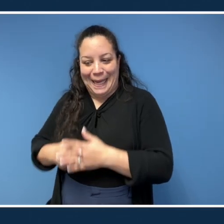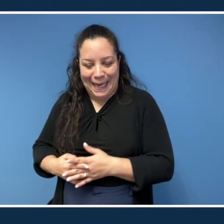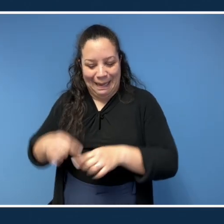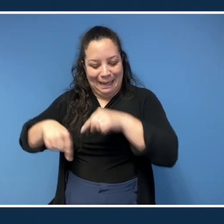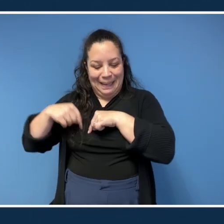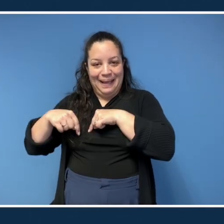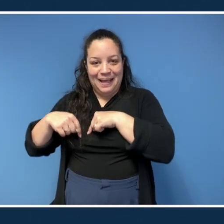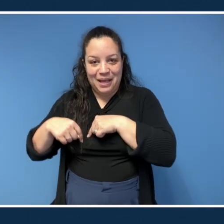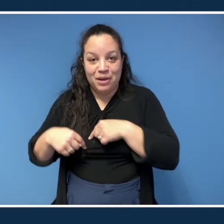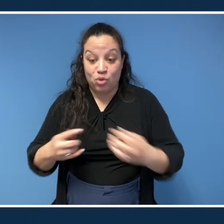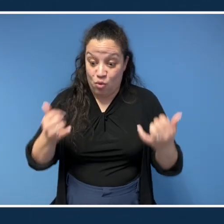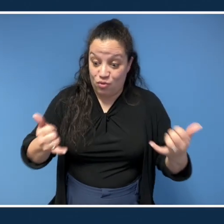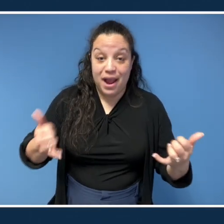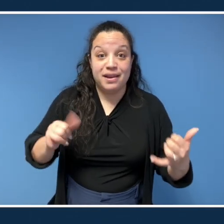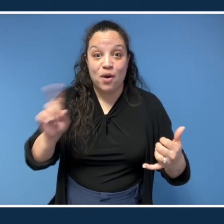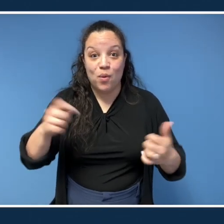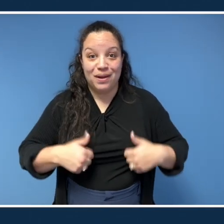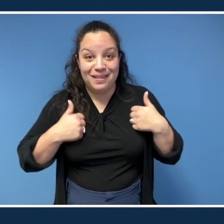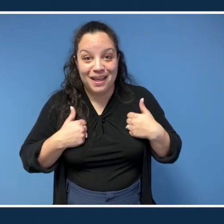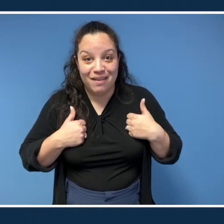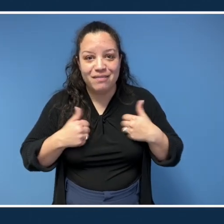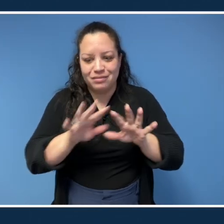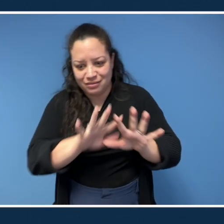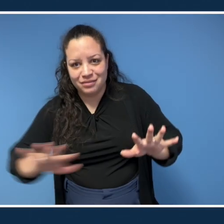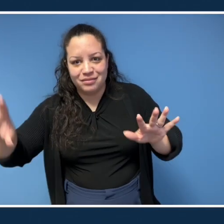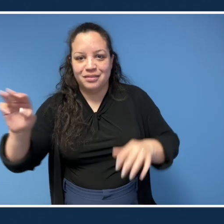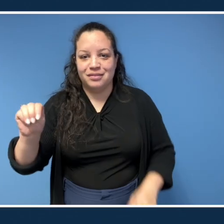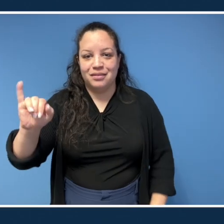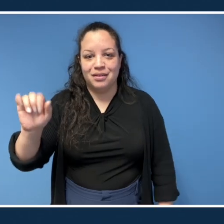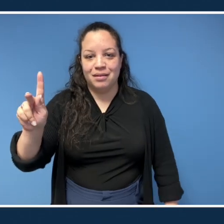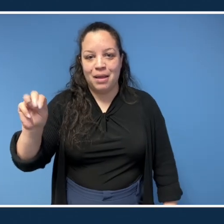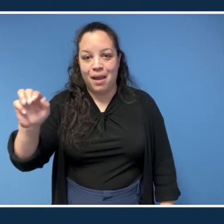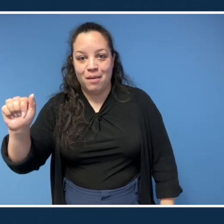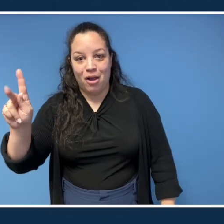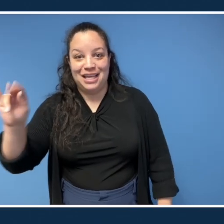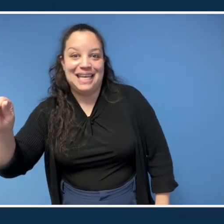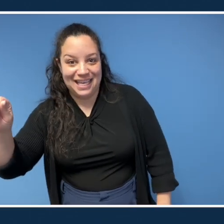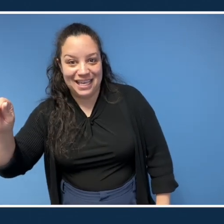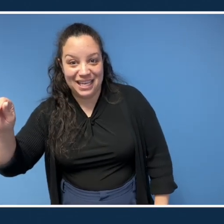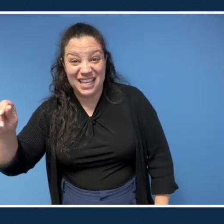But thinking about where we're at as well too, because we're in Mi'kmaki and we are 52 African Nova Scotian communities,